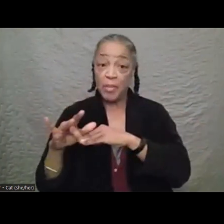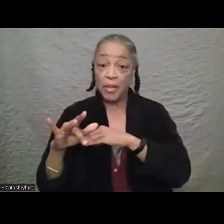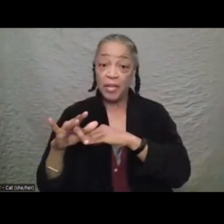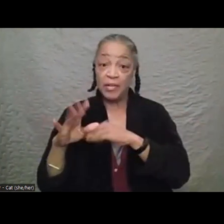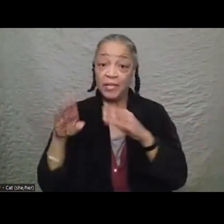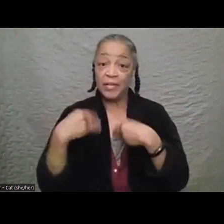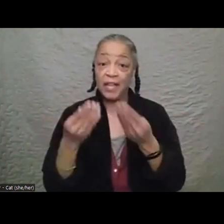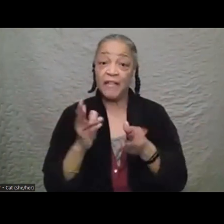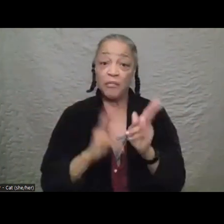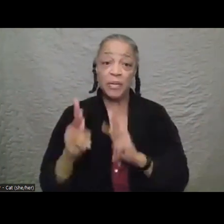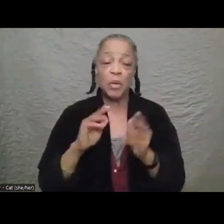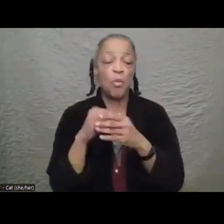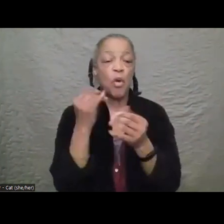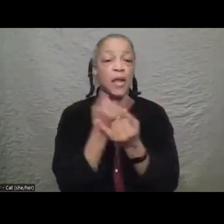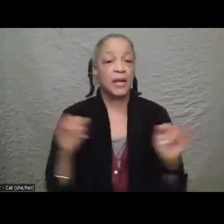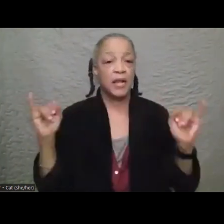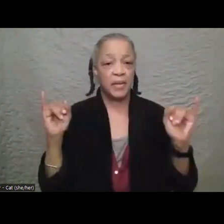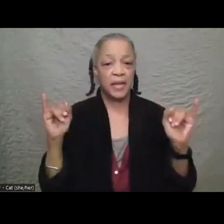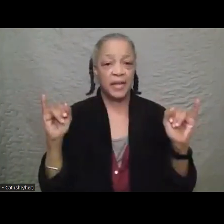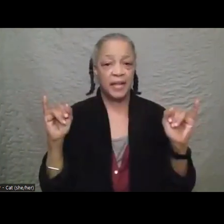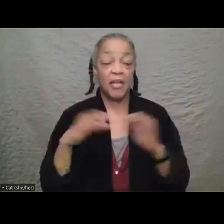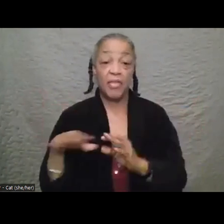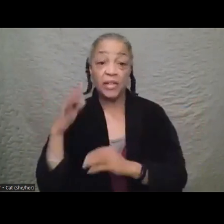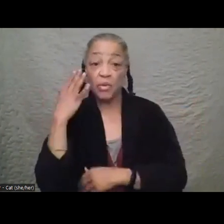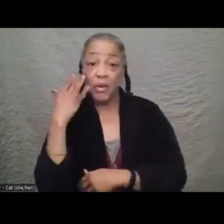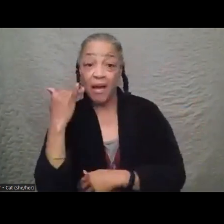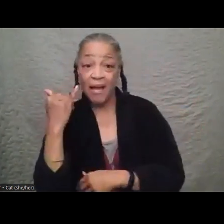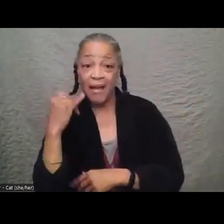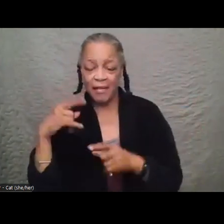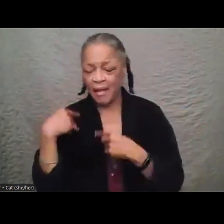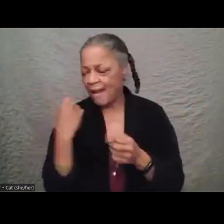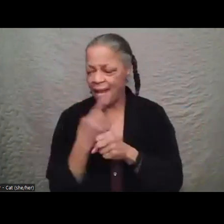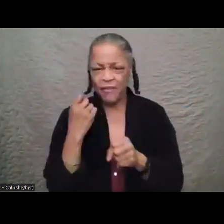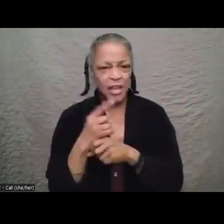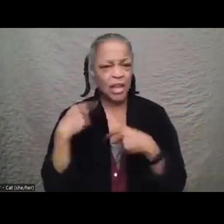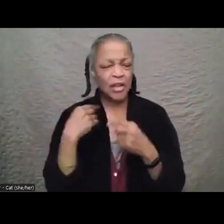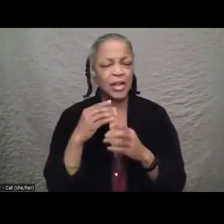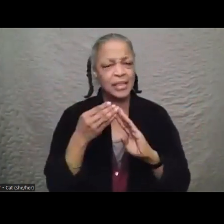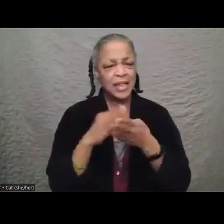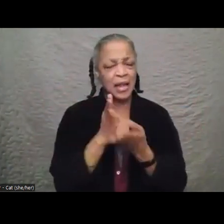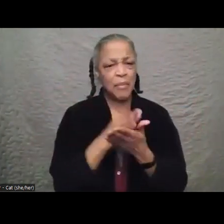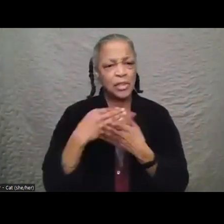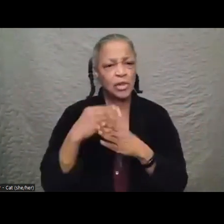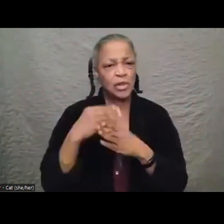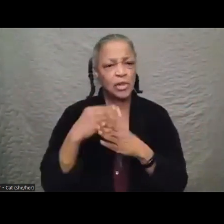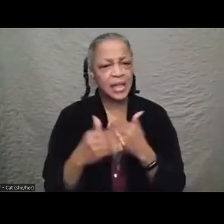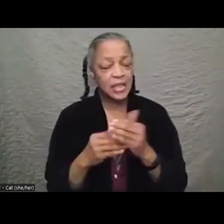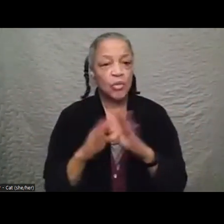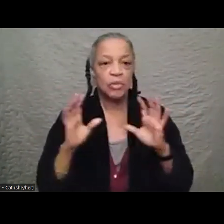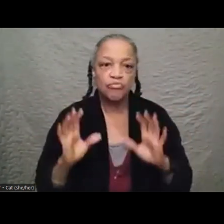more autonomy . Each year in the city budget process, we pushed for more funding for housing